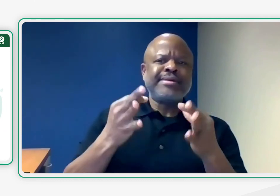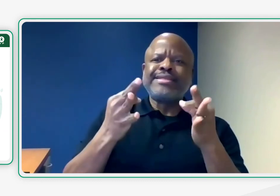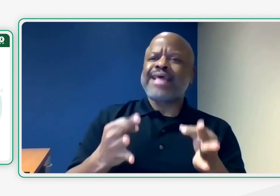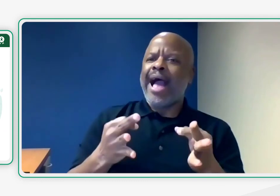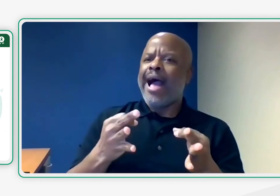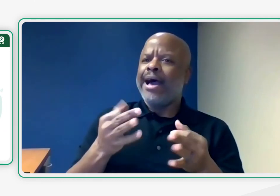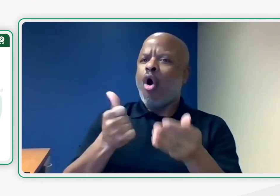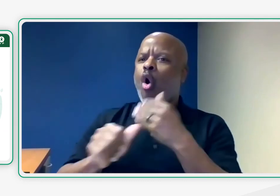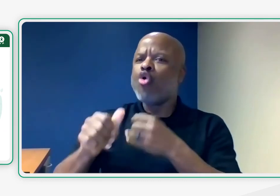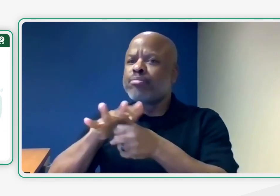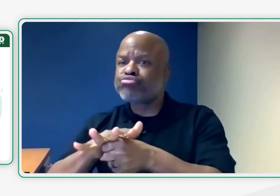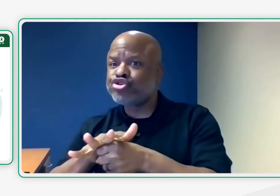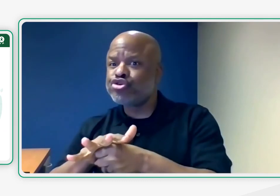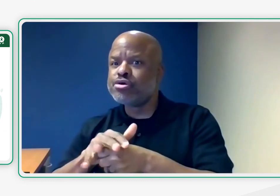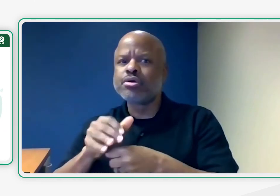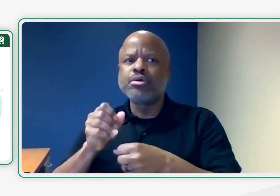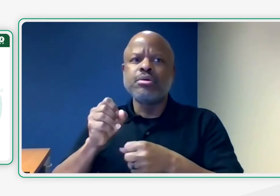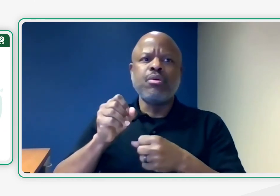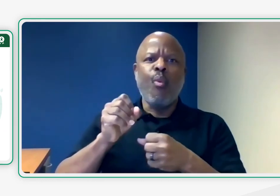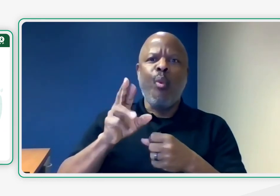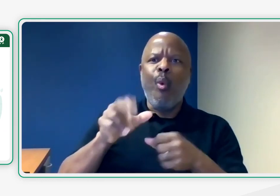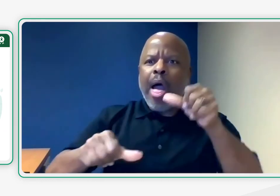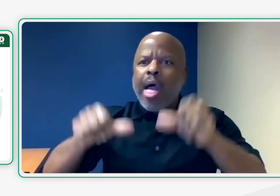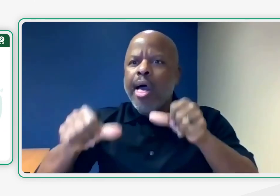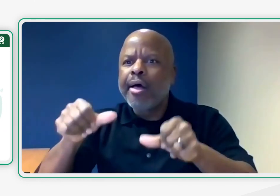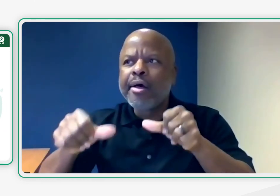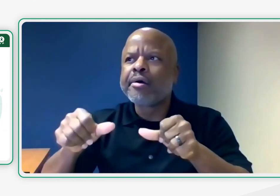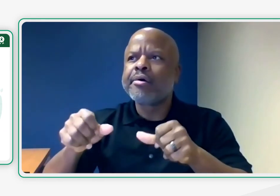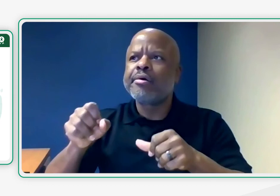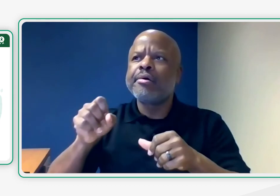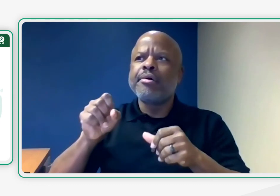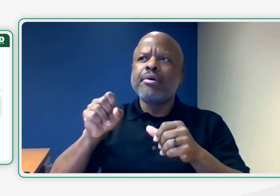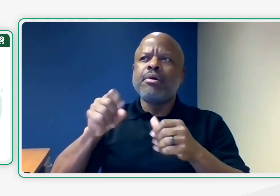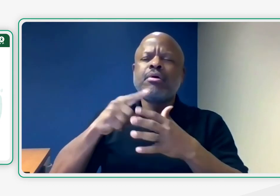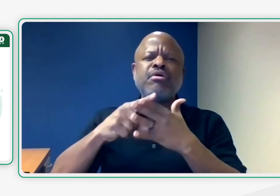influence your money, spending decisions, and habits – whether you’re experiencing a